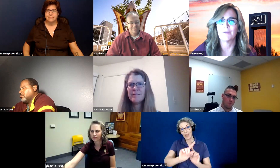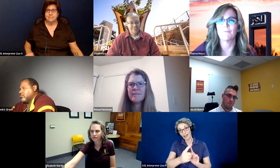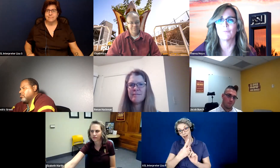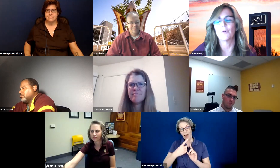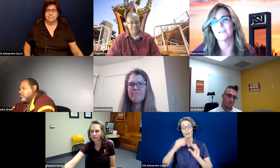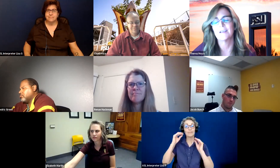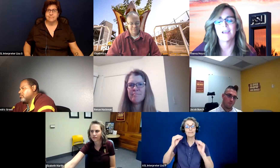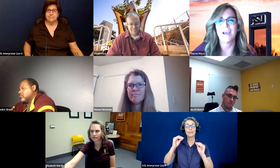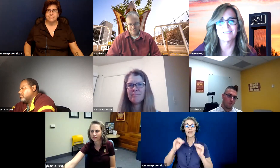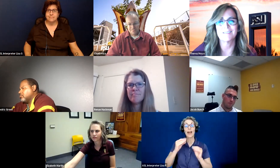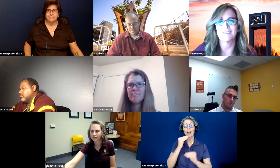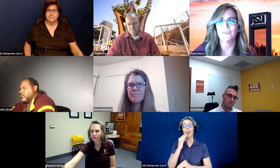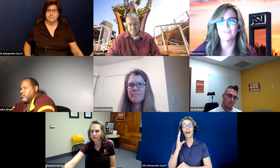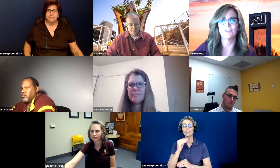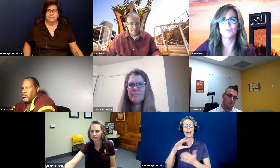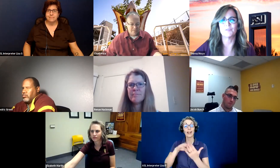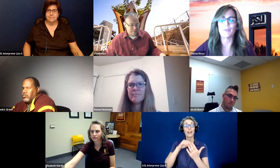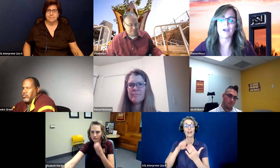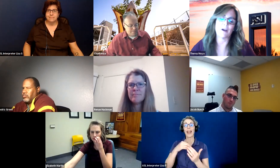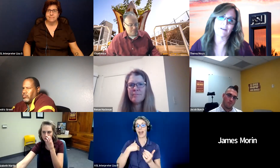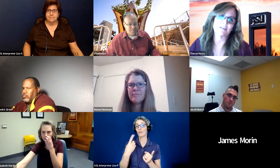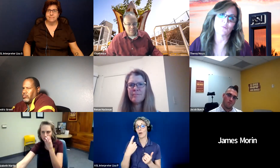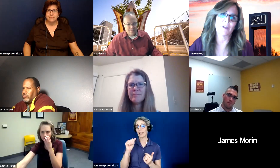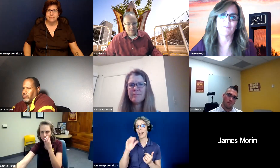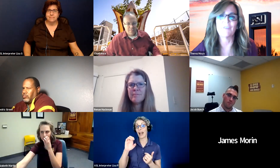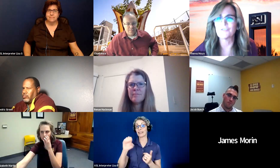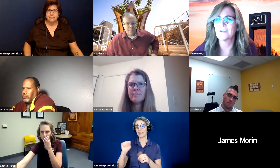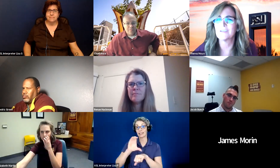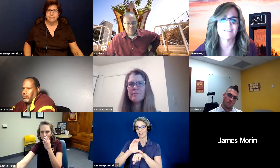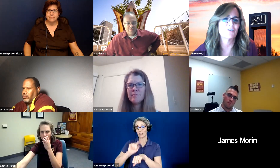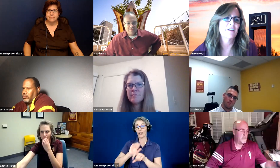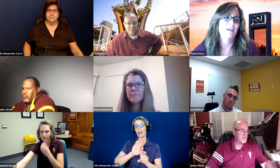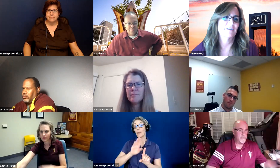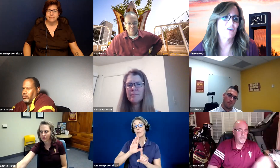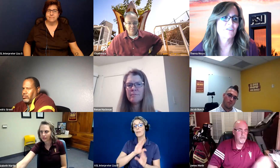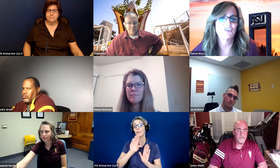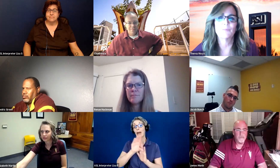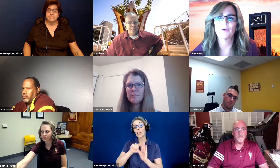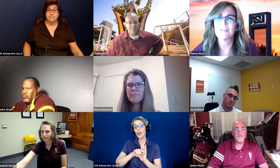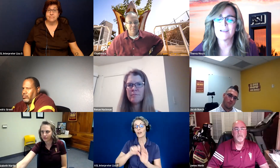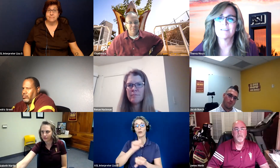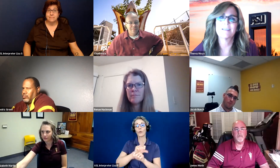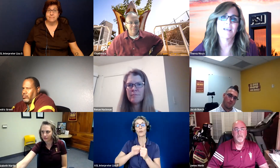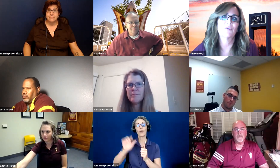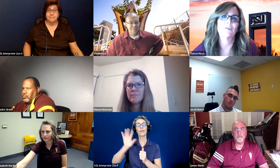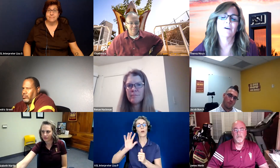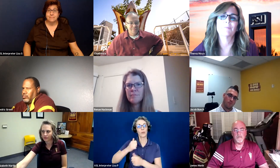We have one access consultant whose background is working with veterans and she brings that to the table.